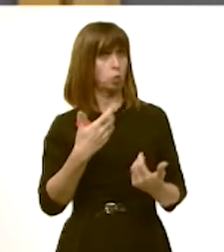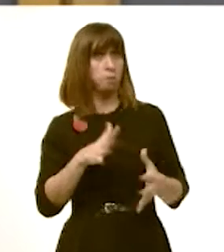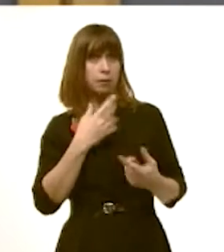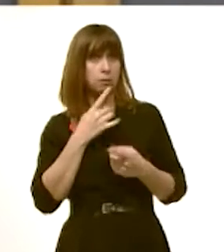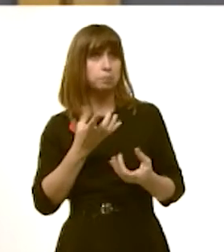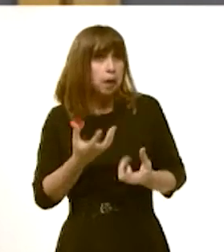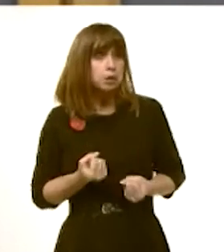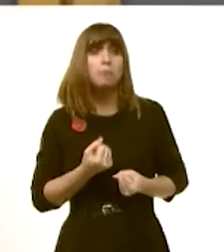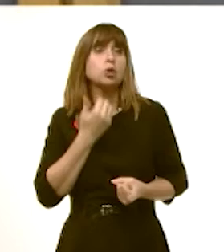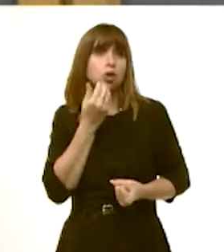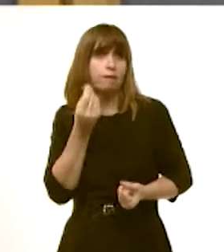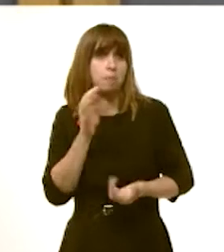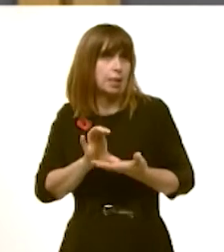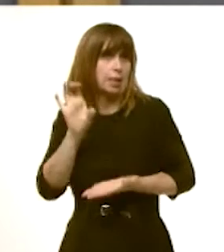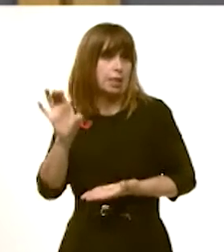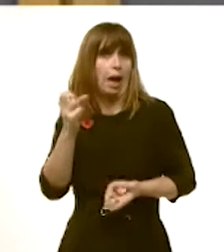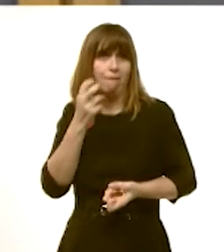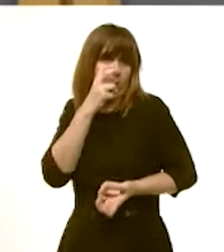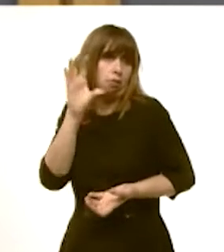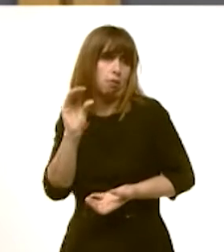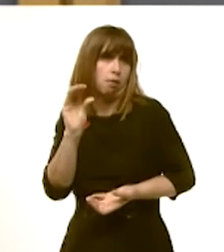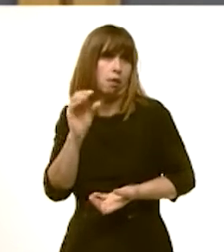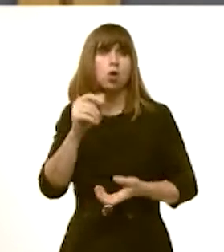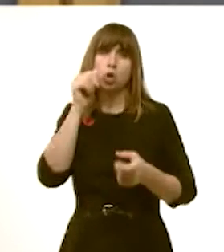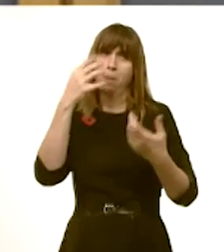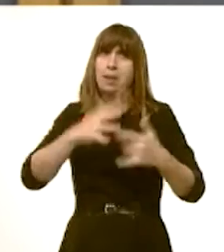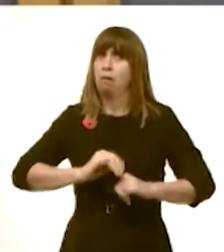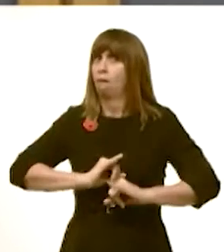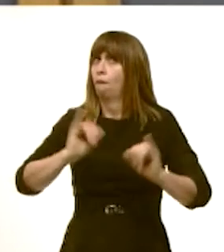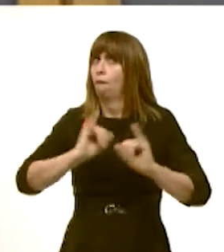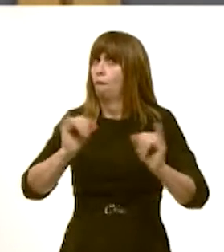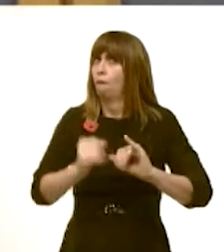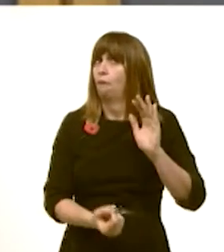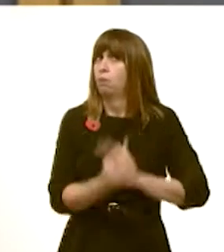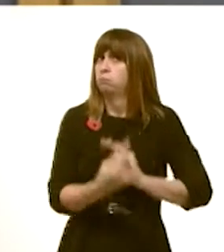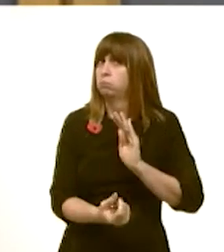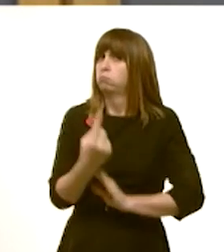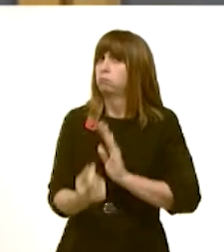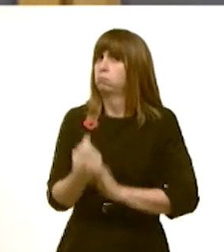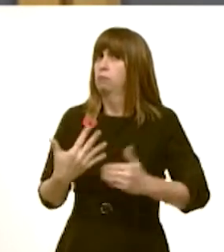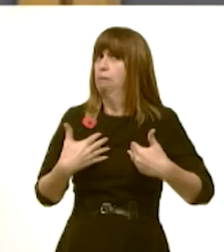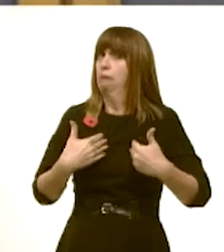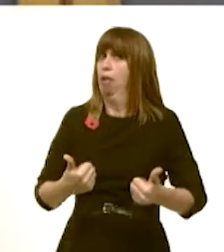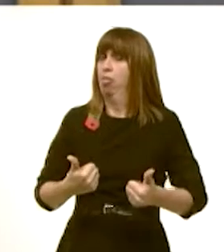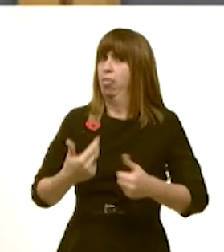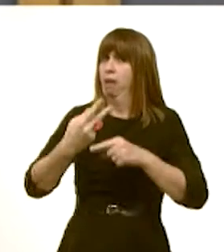Several scandals of poor care have emerged in recent years, and the inspectorate itself